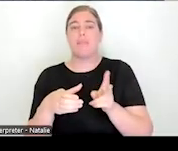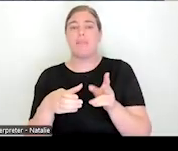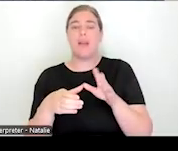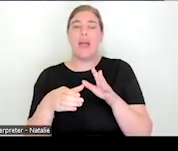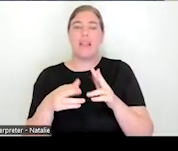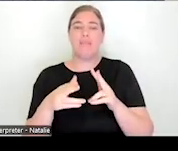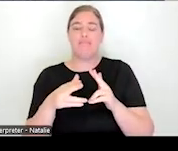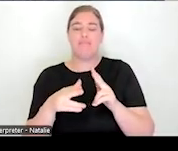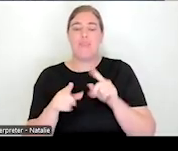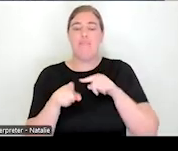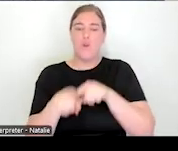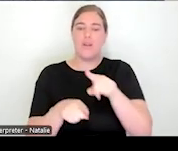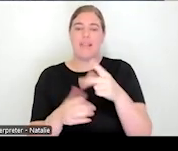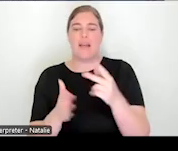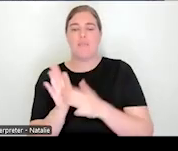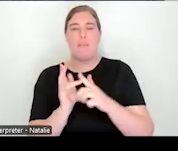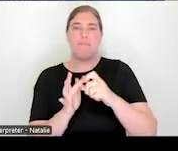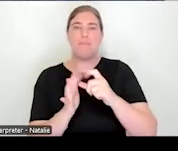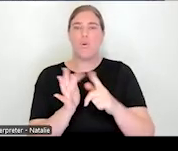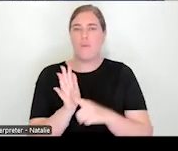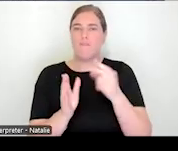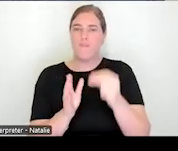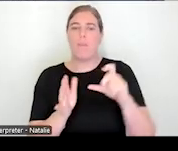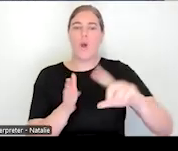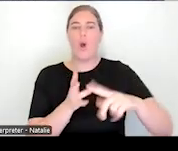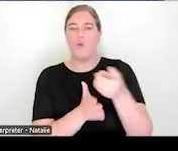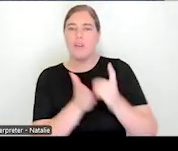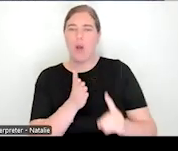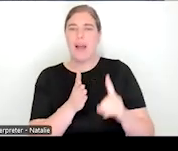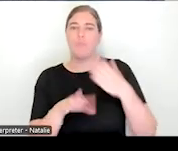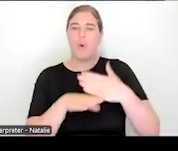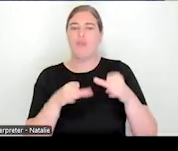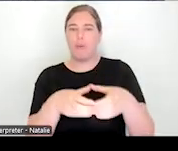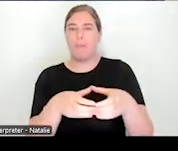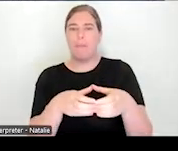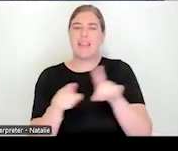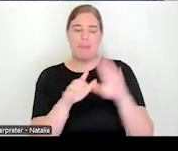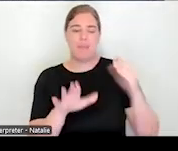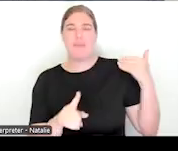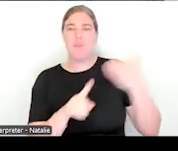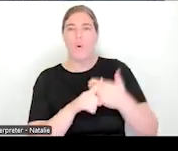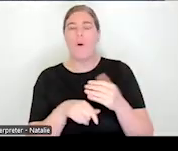co-design working group. That will be established for the duration of the plan. We are still working